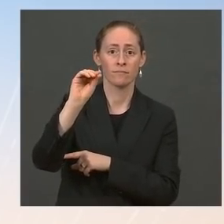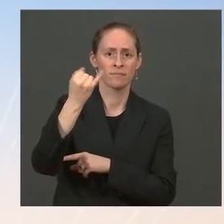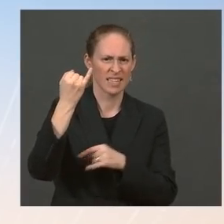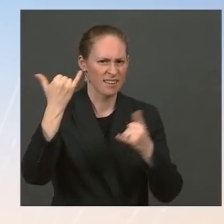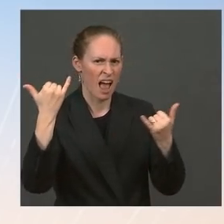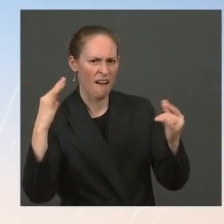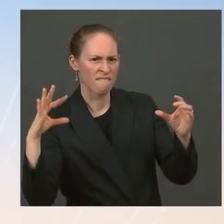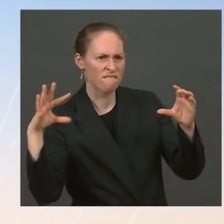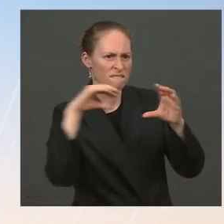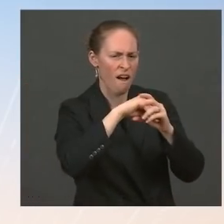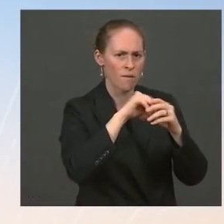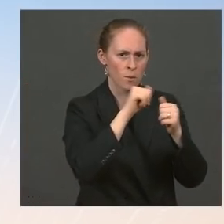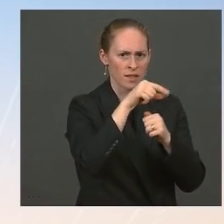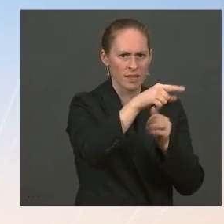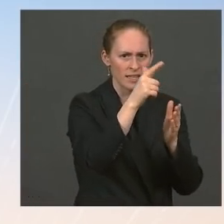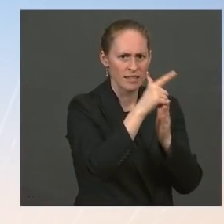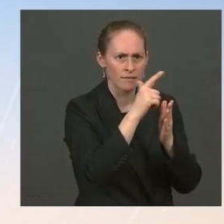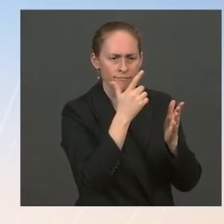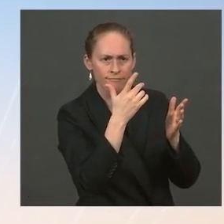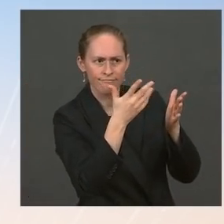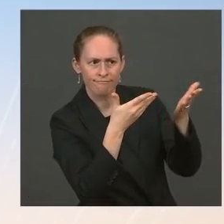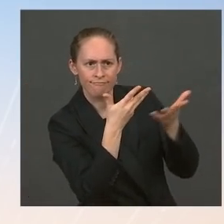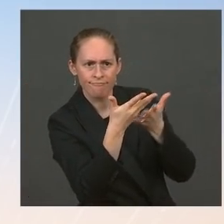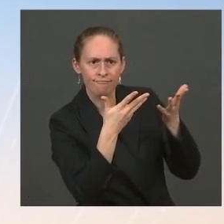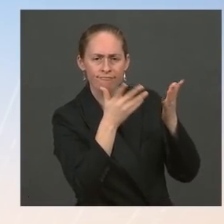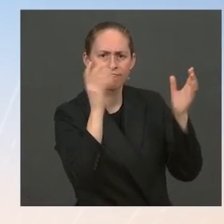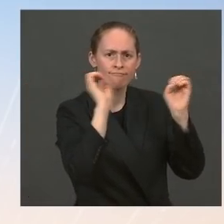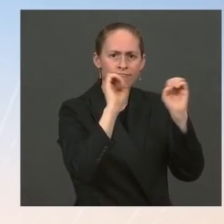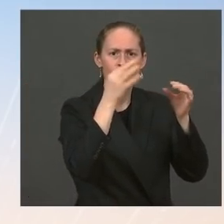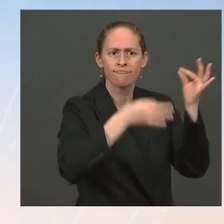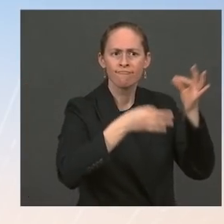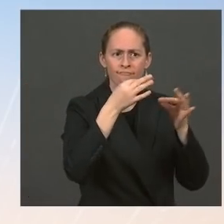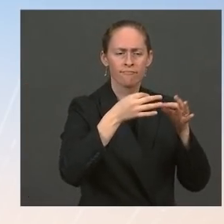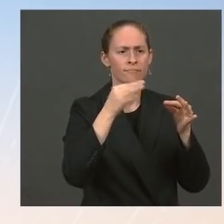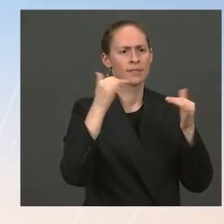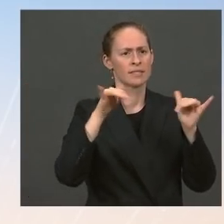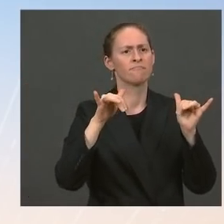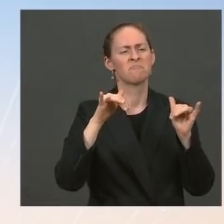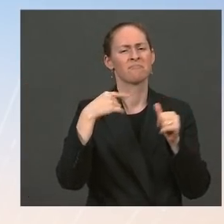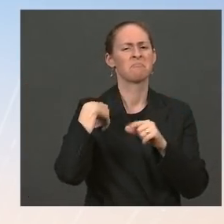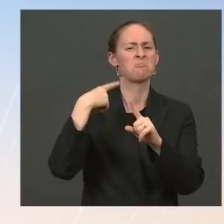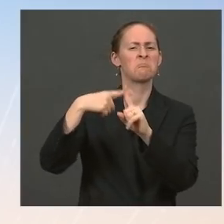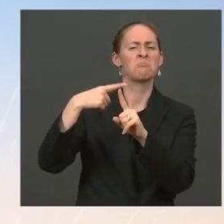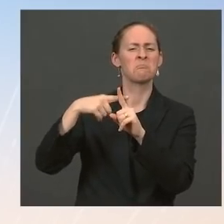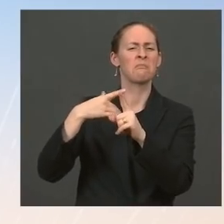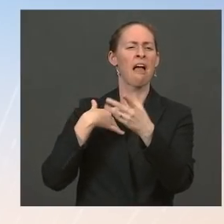And we are confident in OSHA's authority. All right, thanks, everyone. The Press: Jen, Senator Manchin just walked out while we were in here.